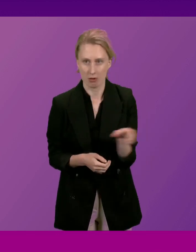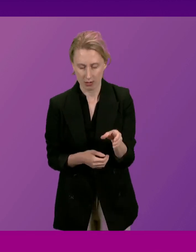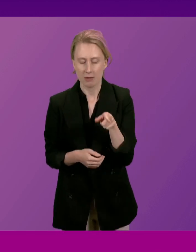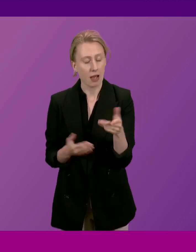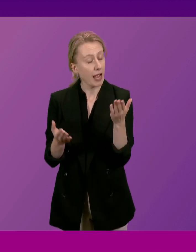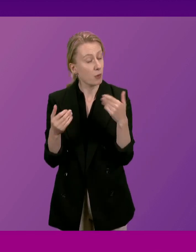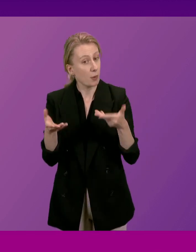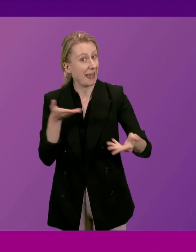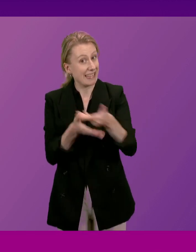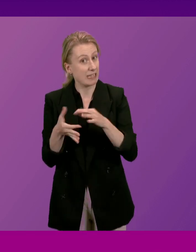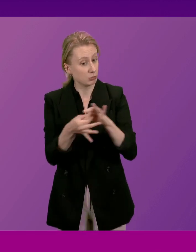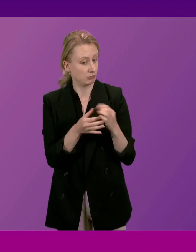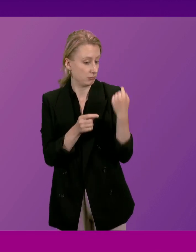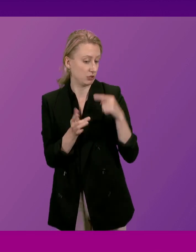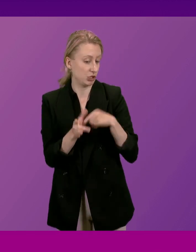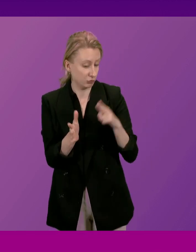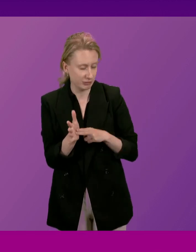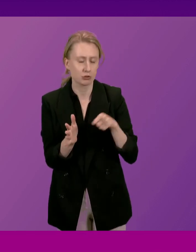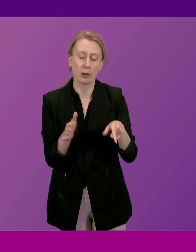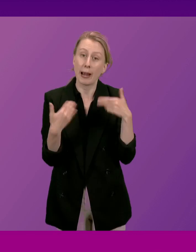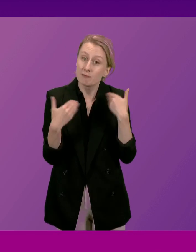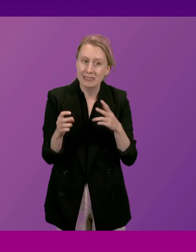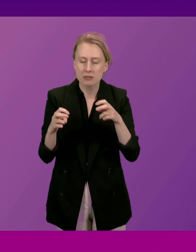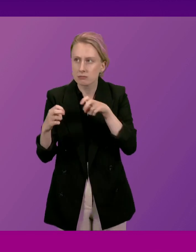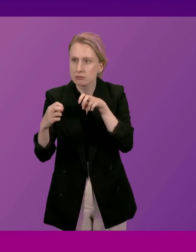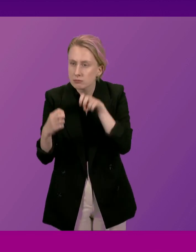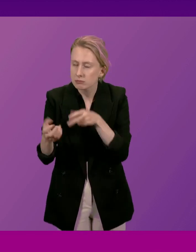around the table. I have sat with parents and listened very directly to their feedback.